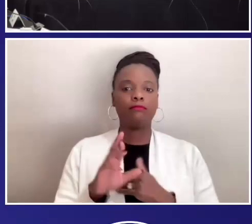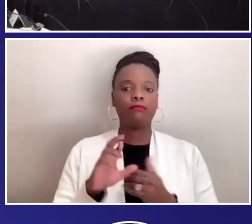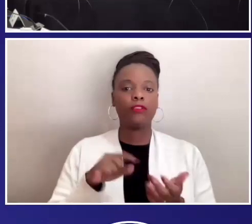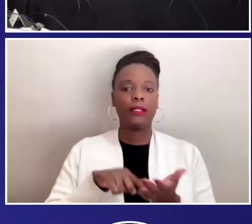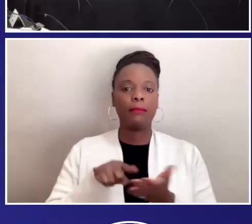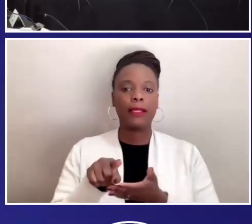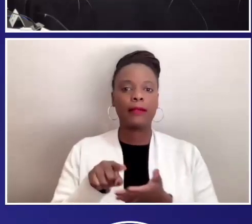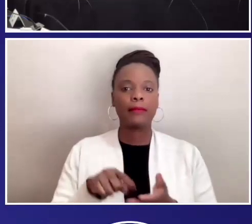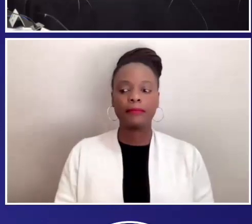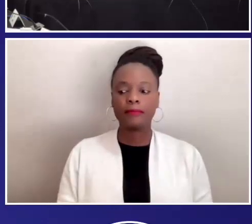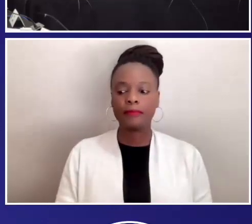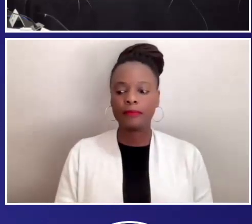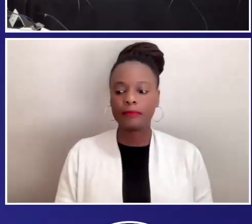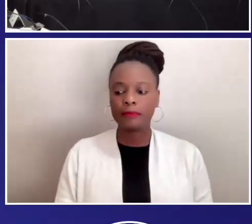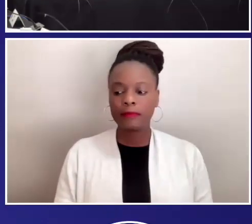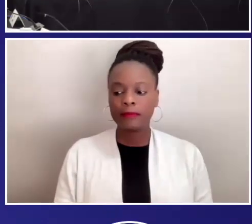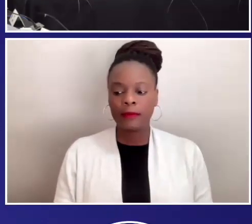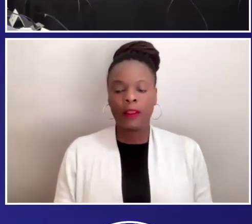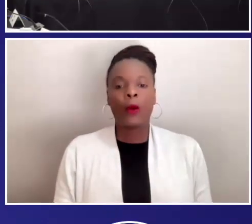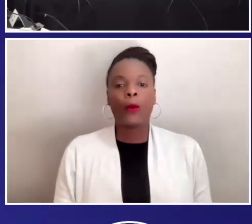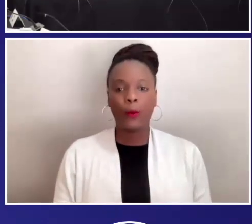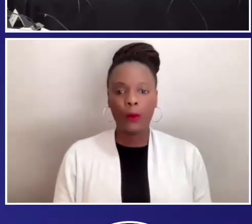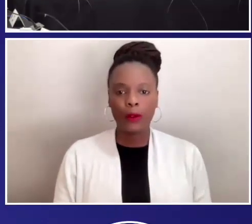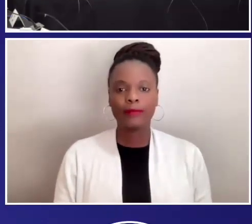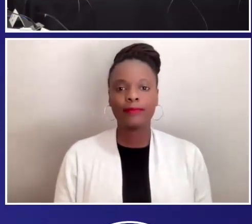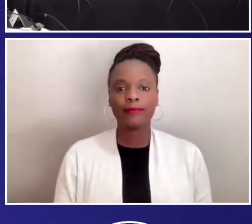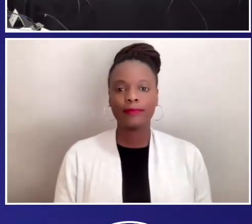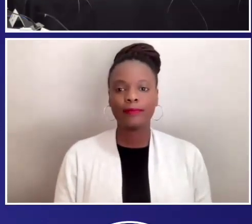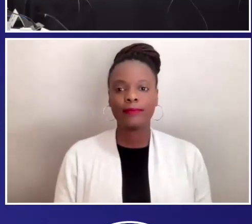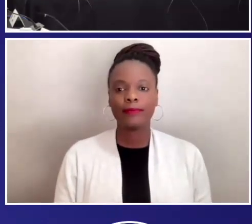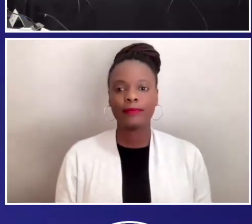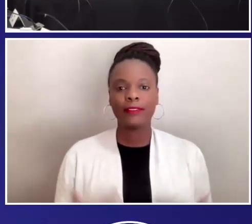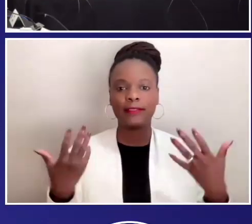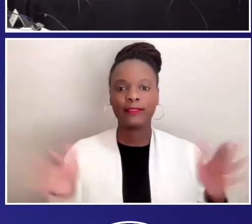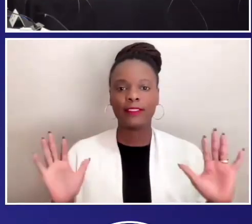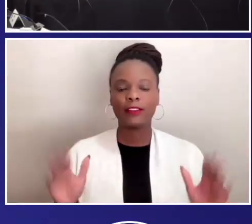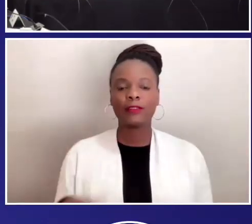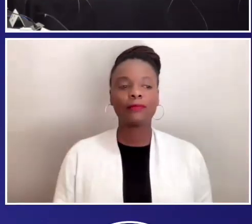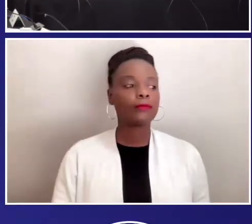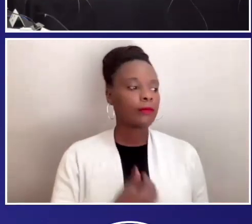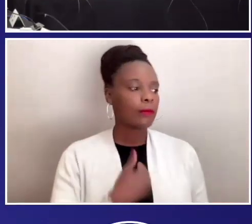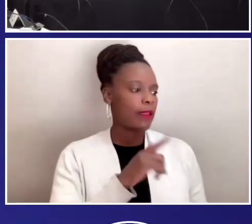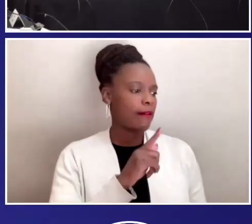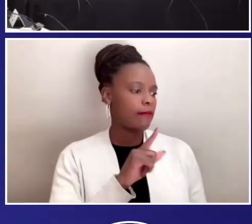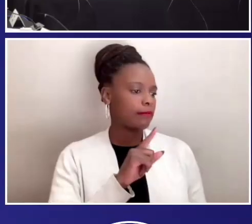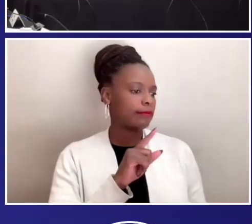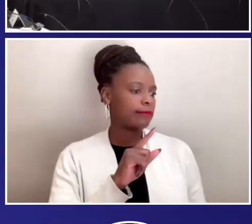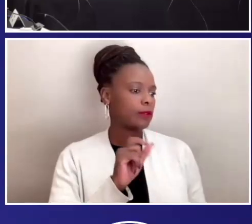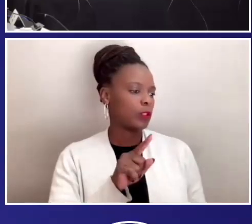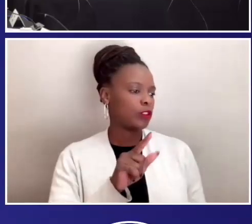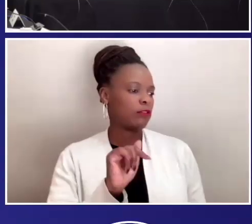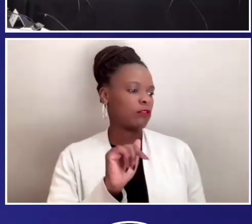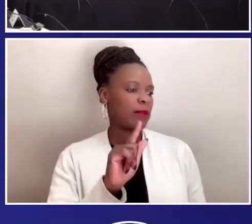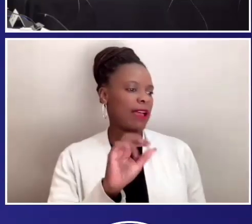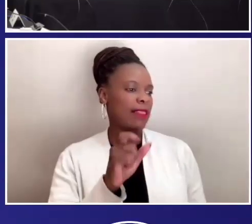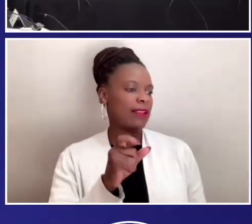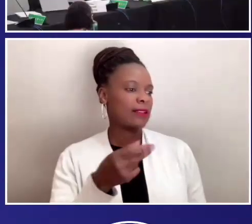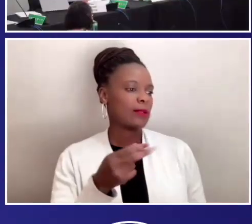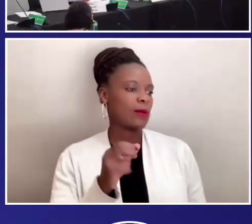Okay. I'm done. We have a question from Alex Holt. _MR. HOLT Alex: Thank you. A few clarifying questions and